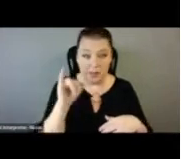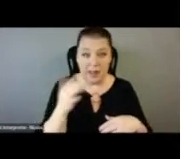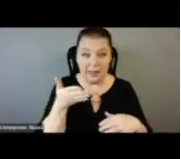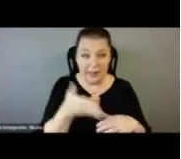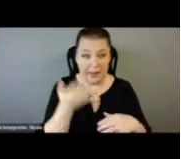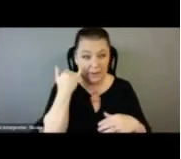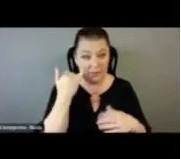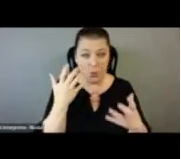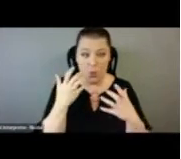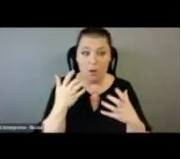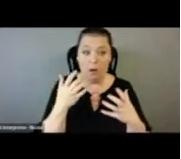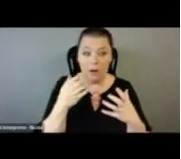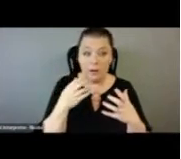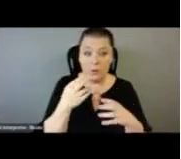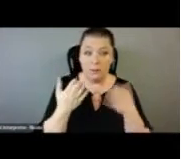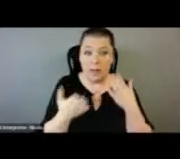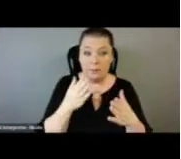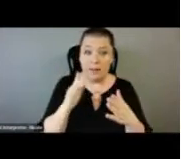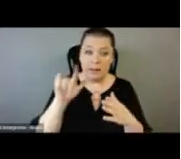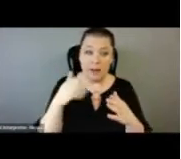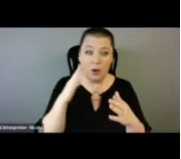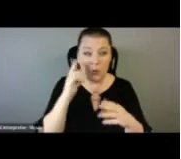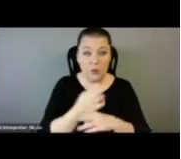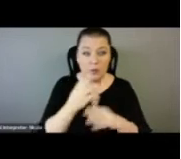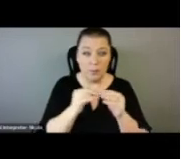to move into using that more, we will know in the near future. Next slide.